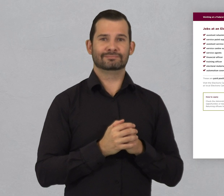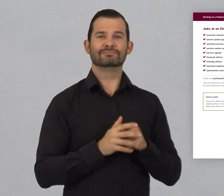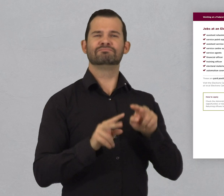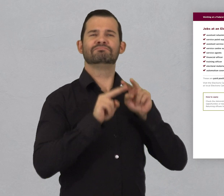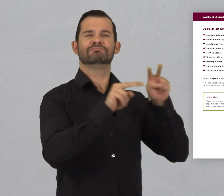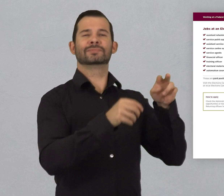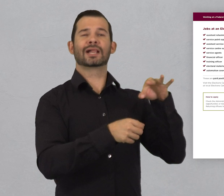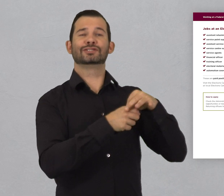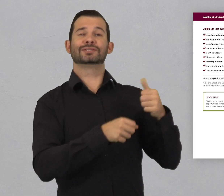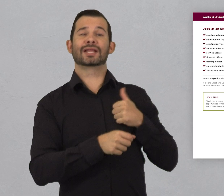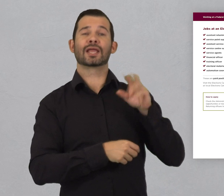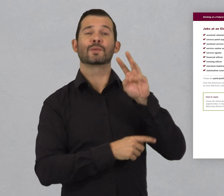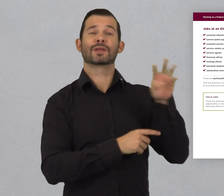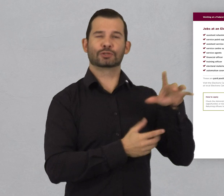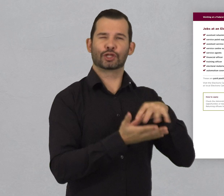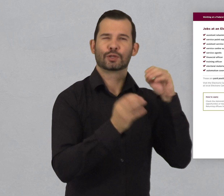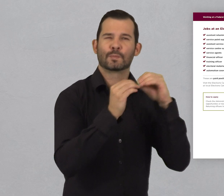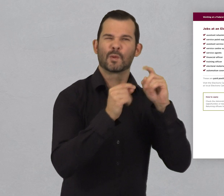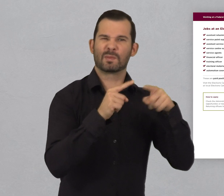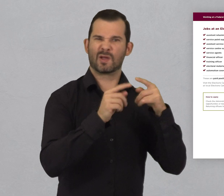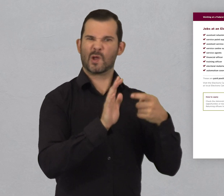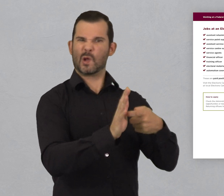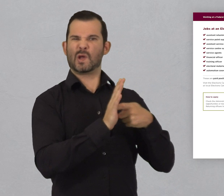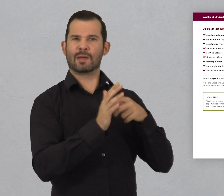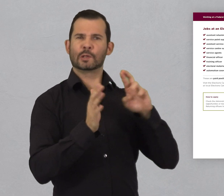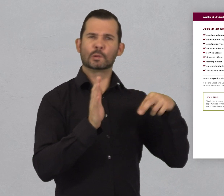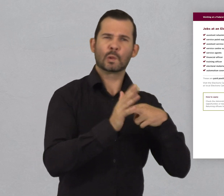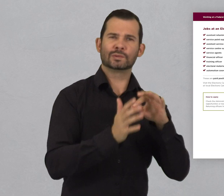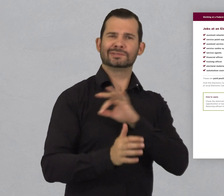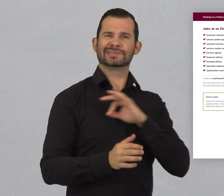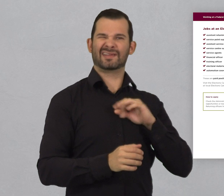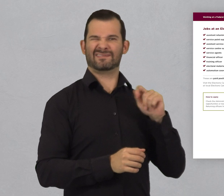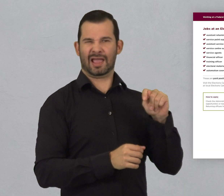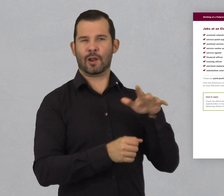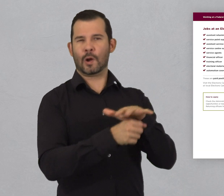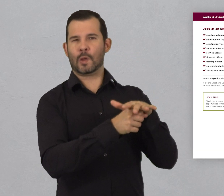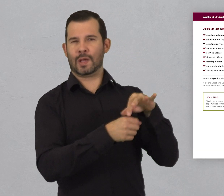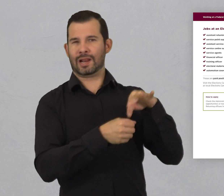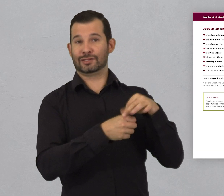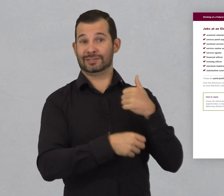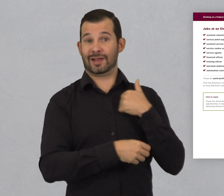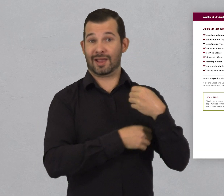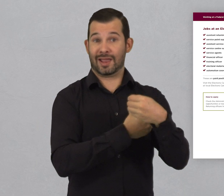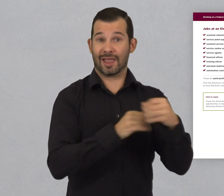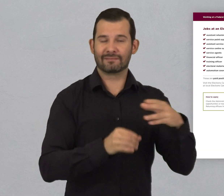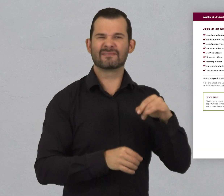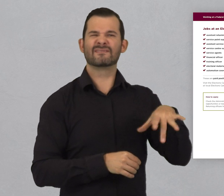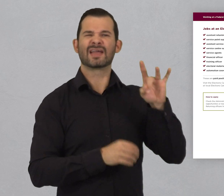more about the requirements and roles of staff at local Elections Canada offices and to find the